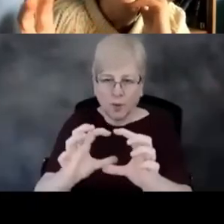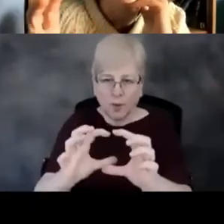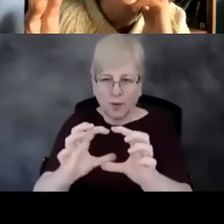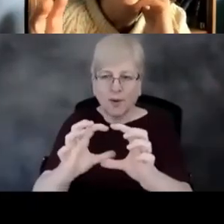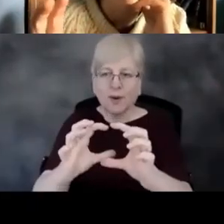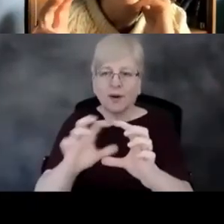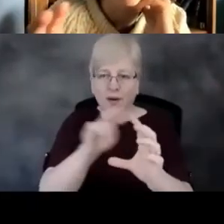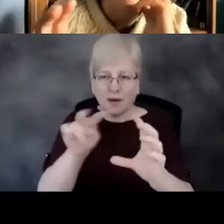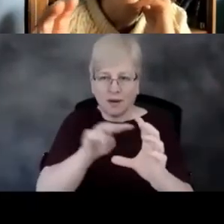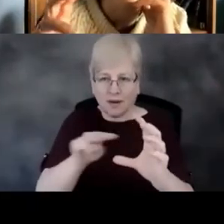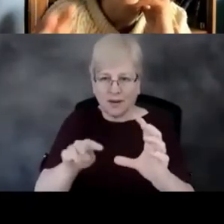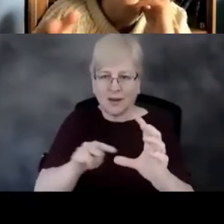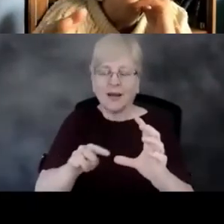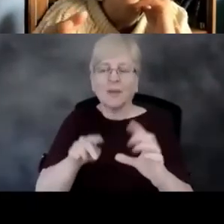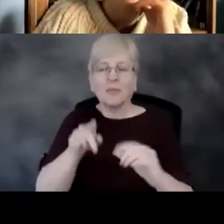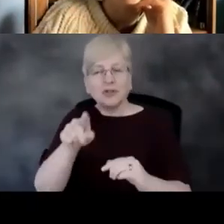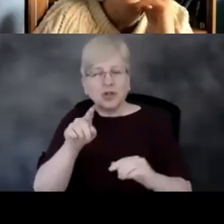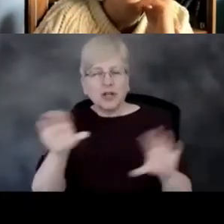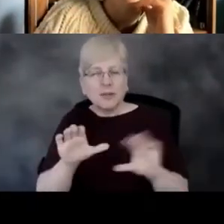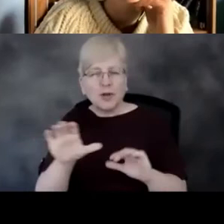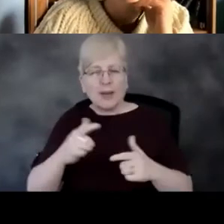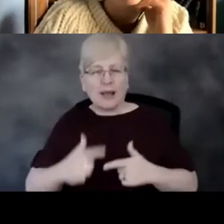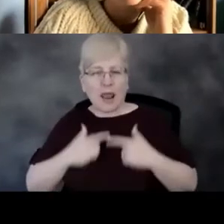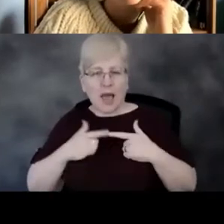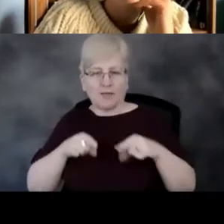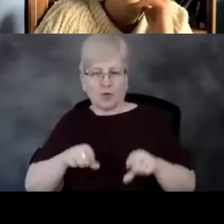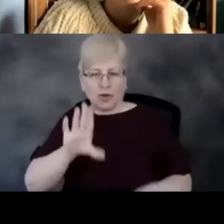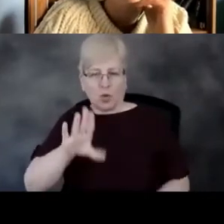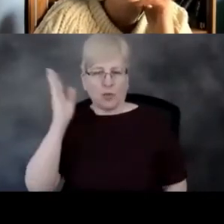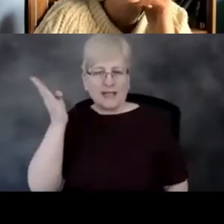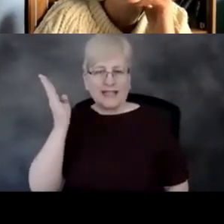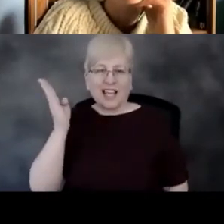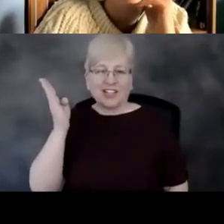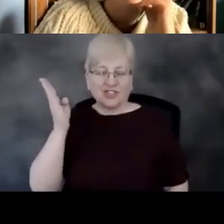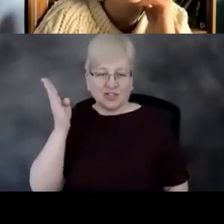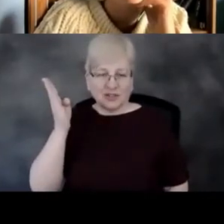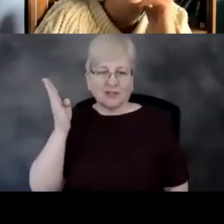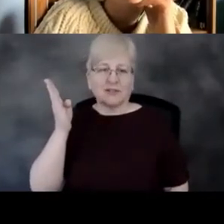17:33:34 doing them live during your presentation, that gives a greater ease